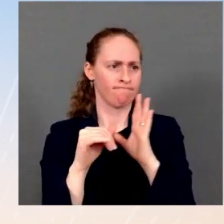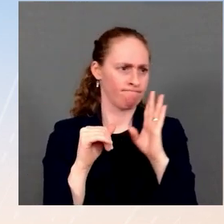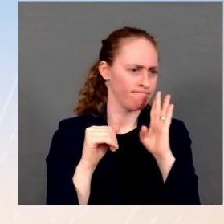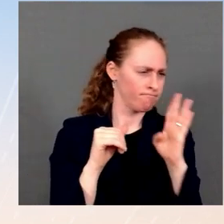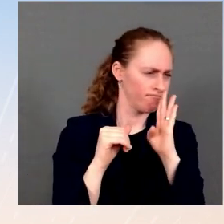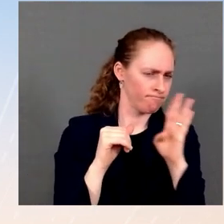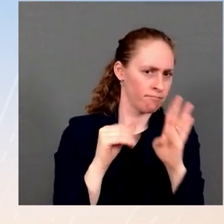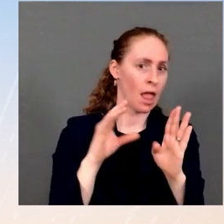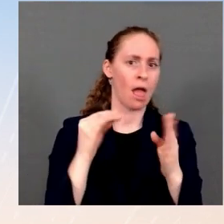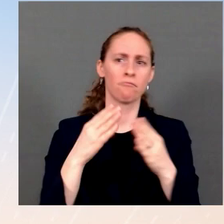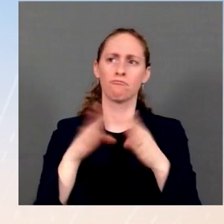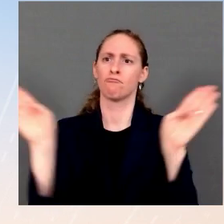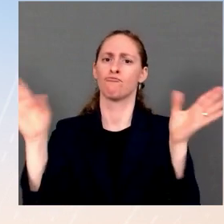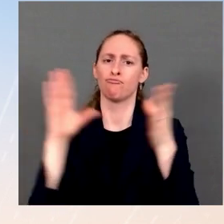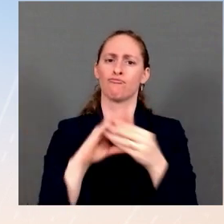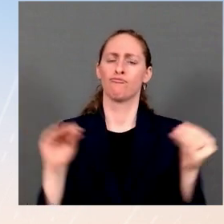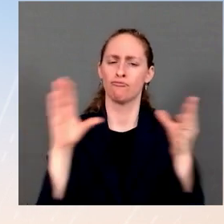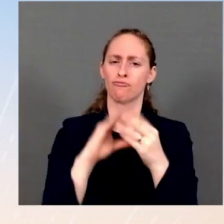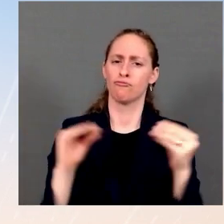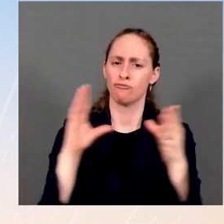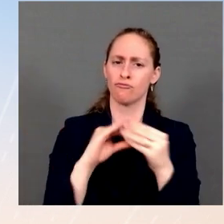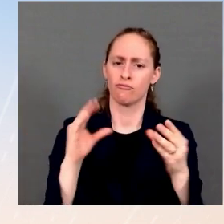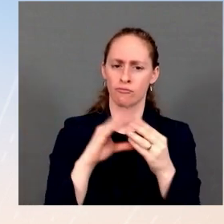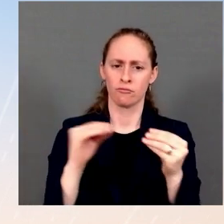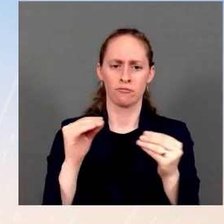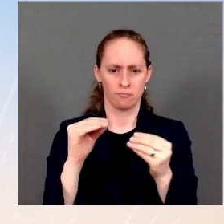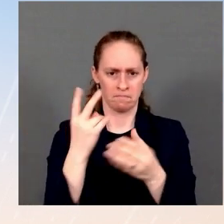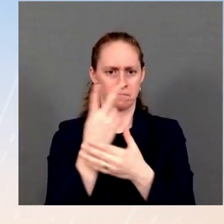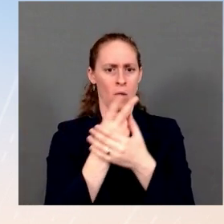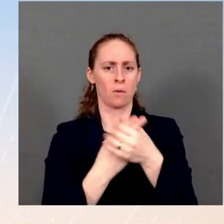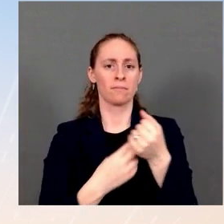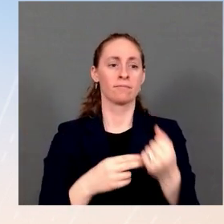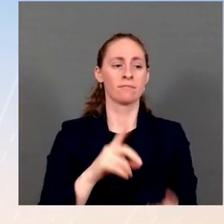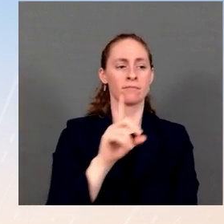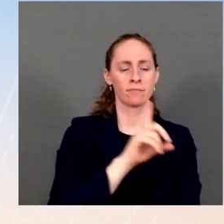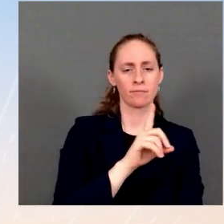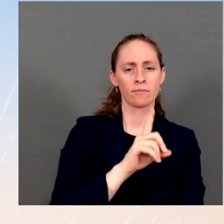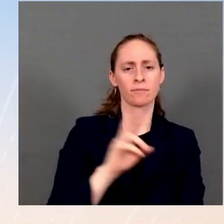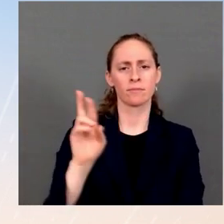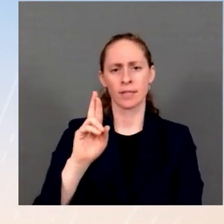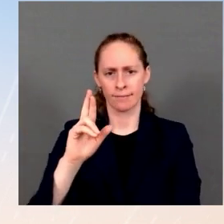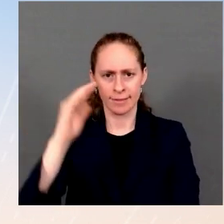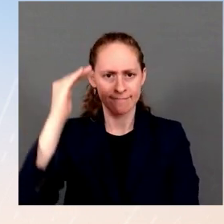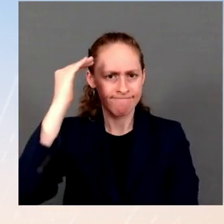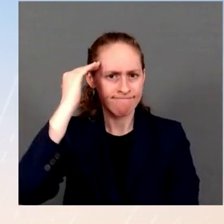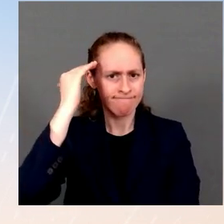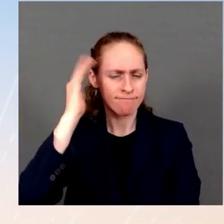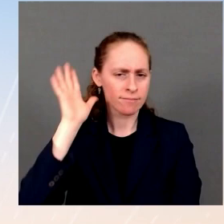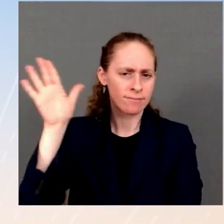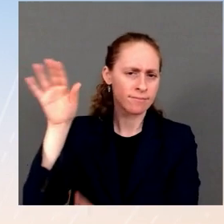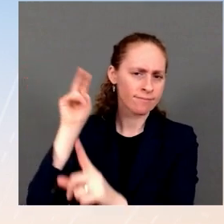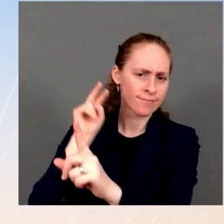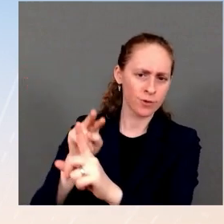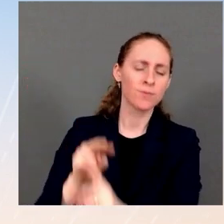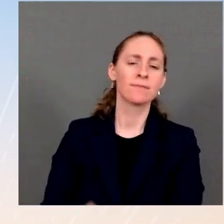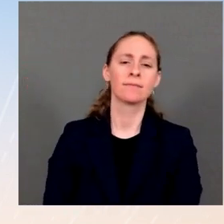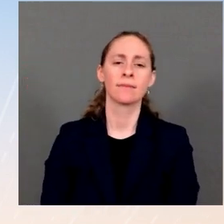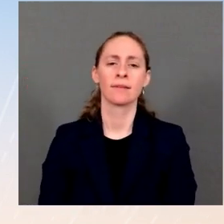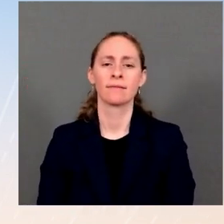He has addressed this issue with civil rights leaders at the White House. And so, you know, protecting the cornerstone of our democracy